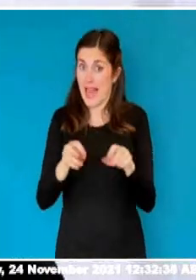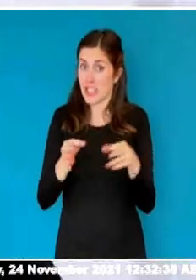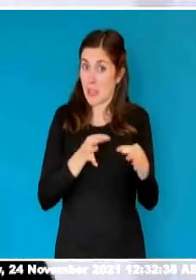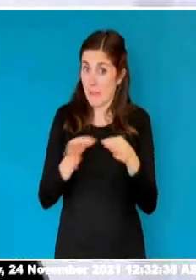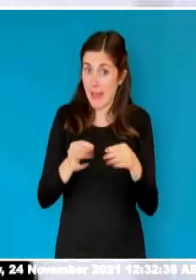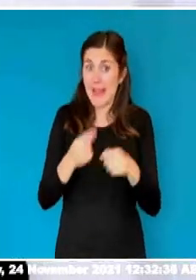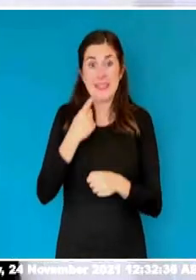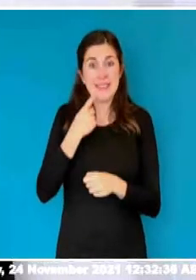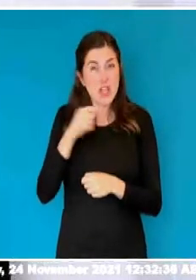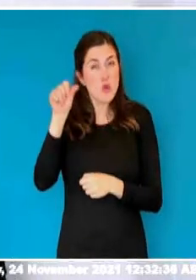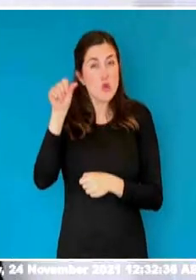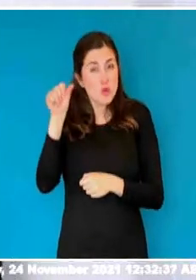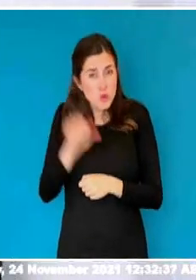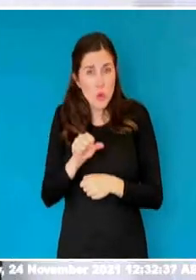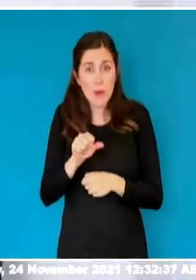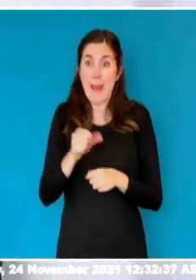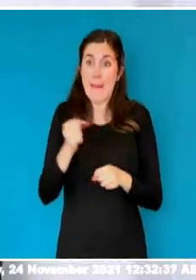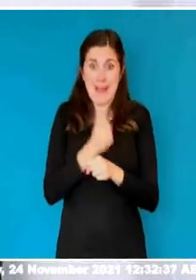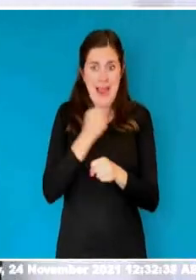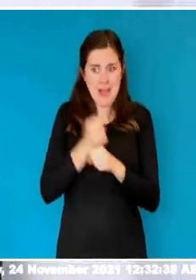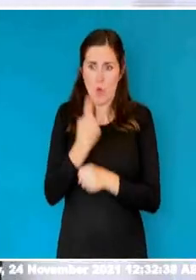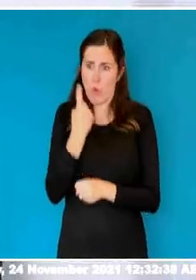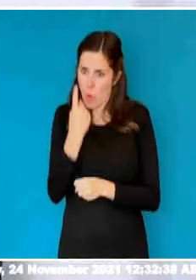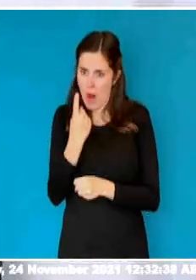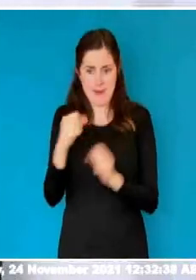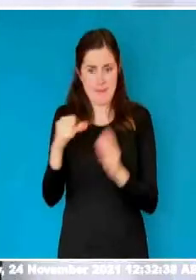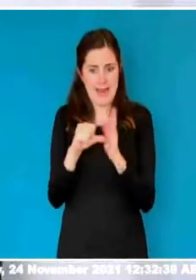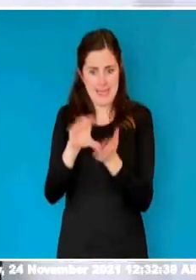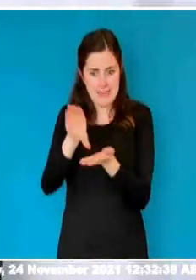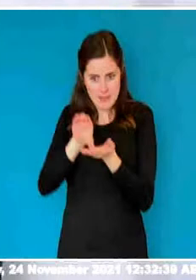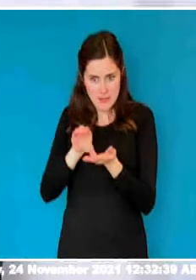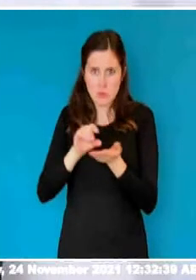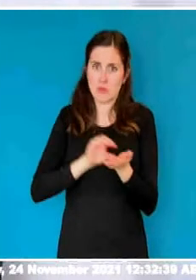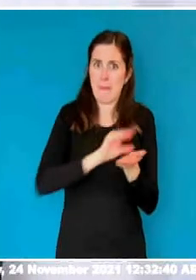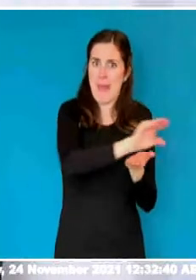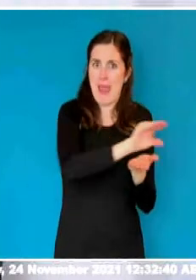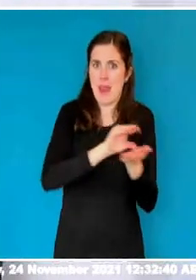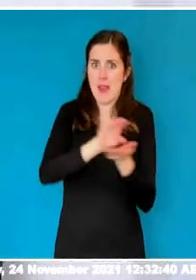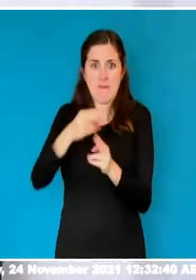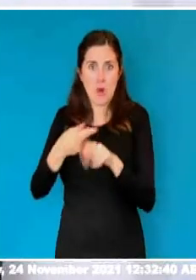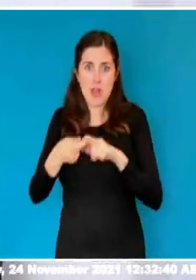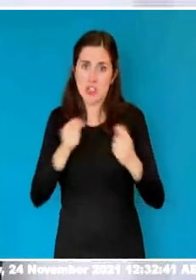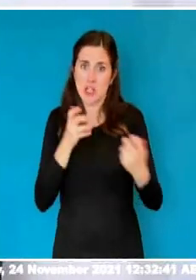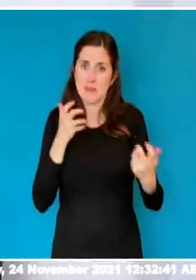correct? MR AIKMAN: That's correct. Can you tell the Royal Commission why you had that goal?